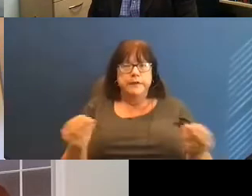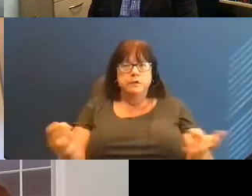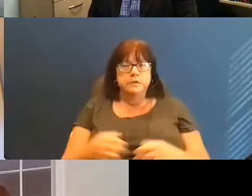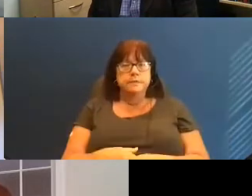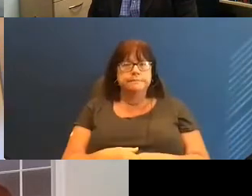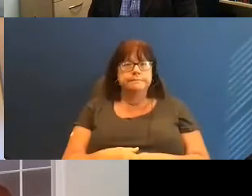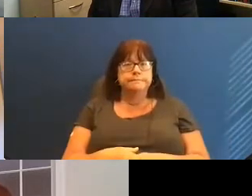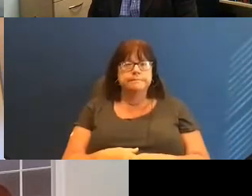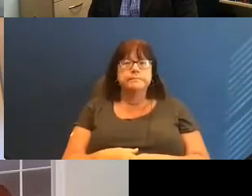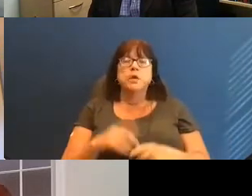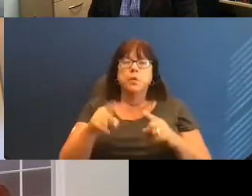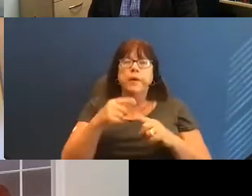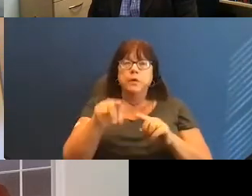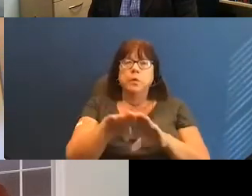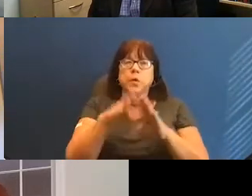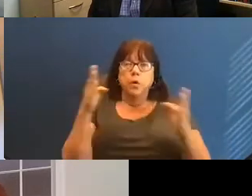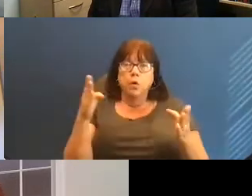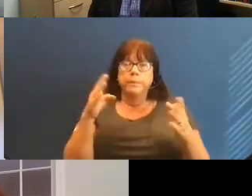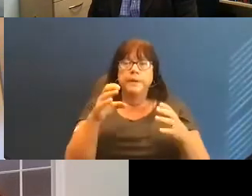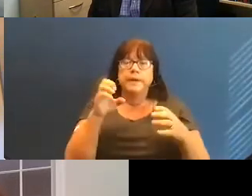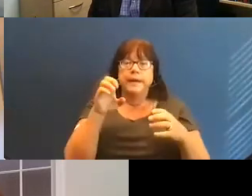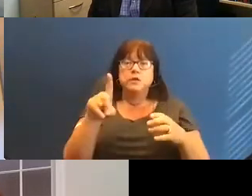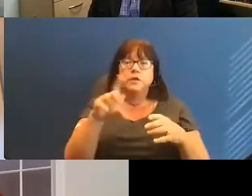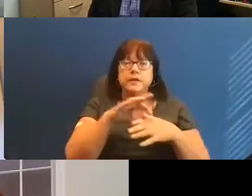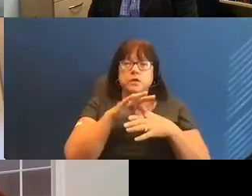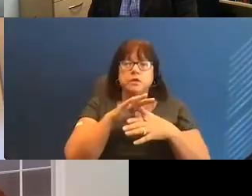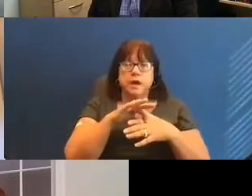So when you open educational content up and free it from the default restrictions of copyright,